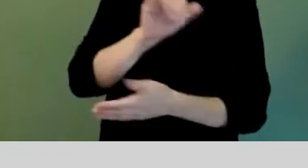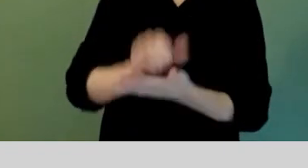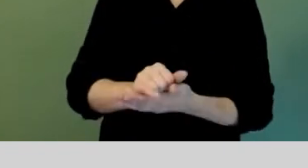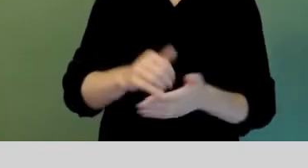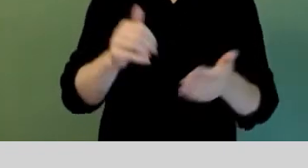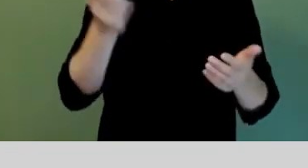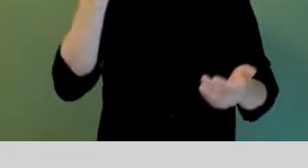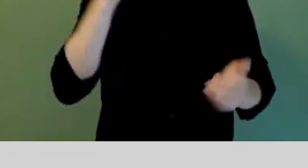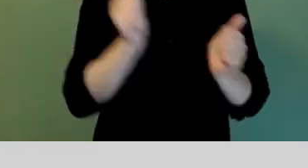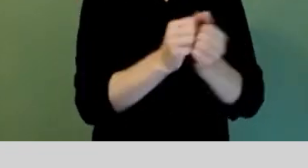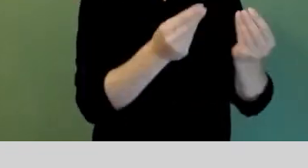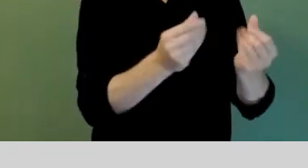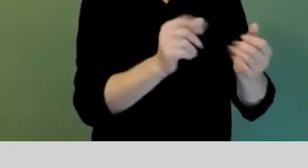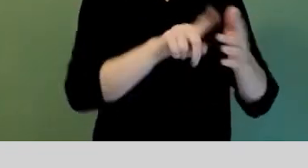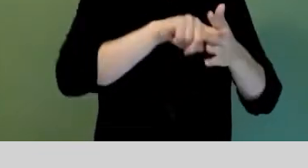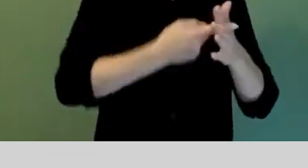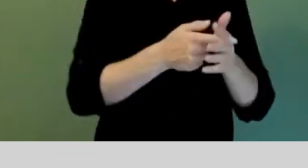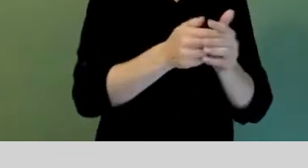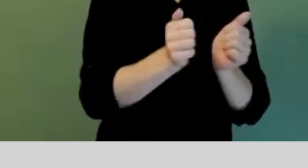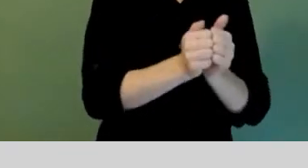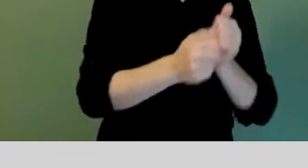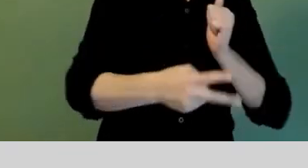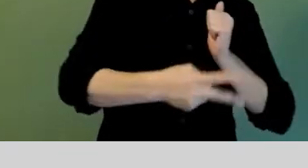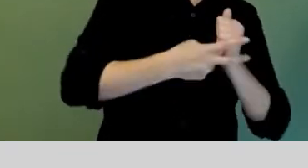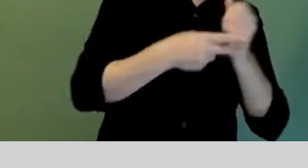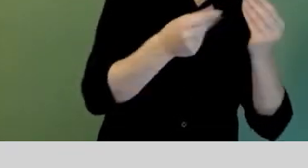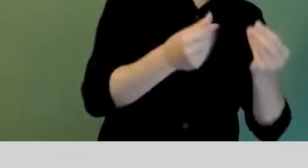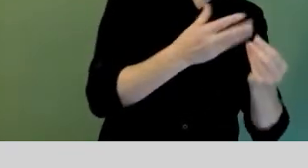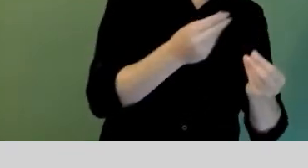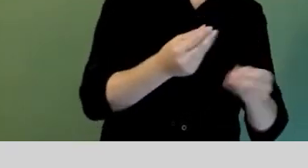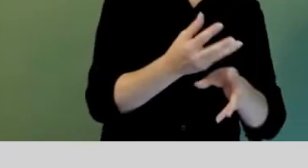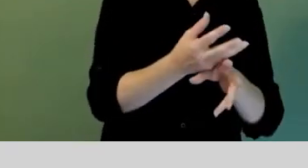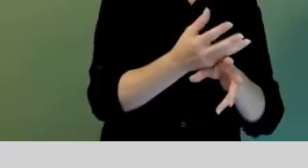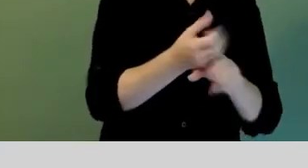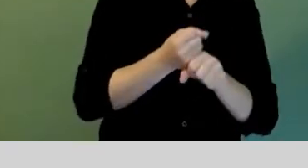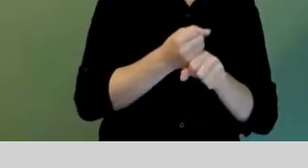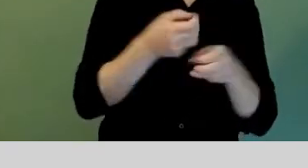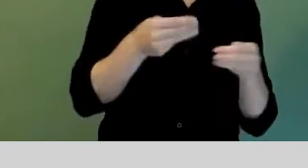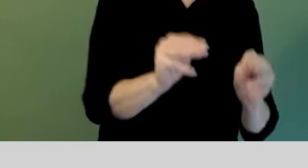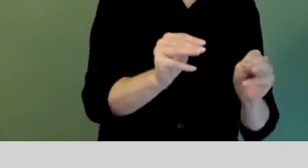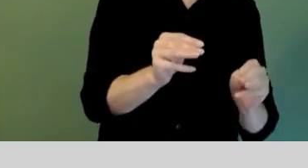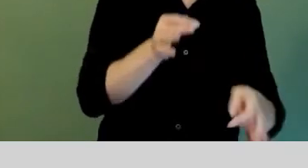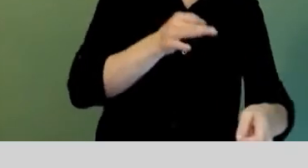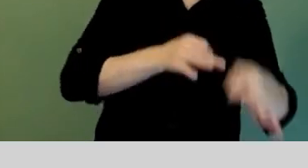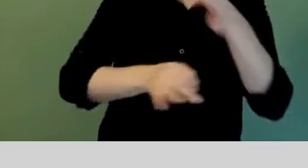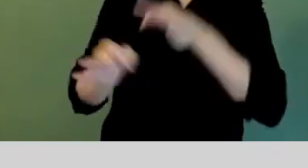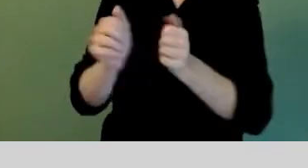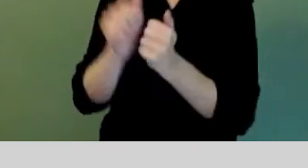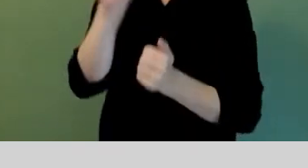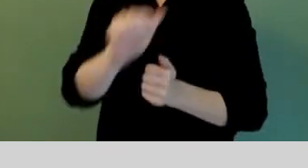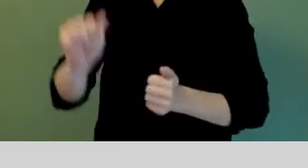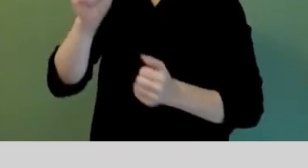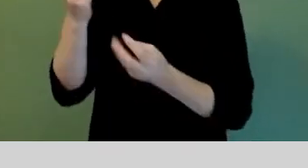and some getter methods. And by replacing the getter method with that property, it actually lets you access the synthetic